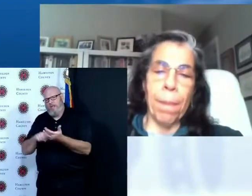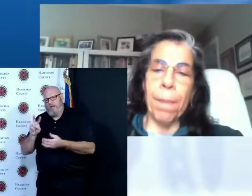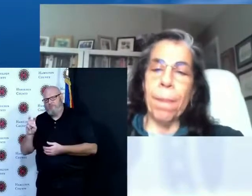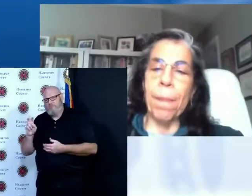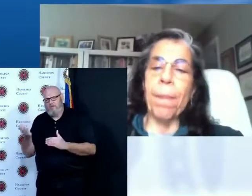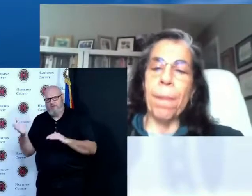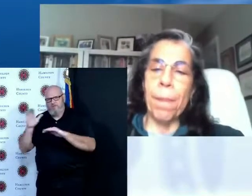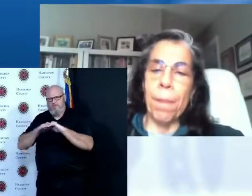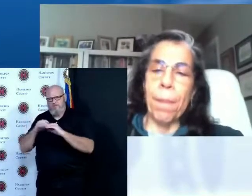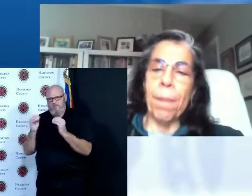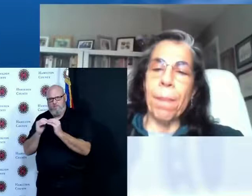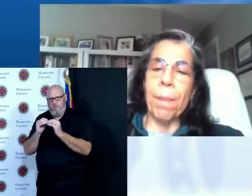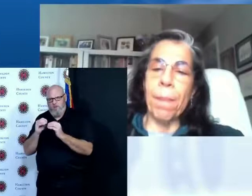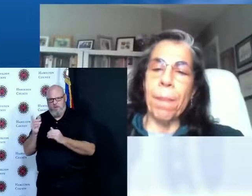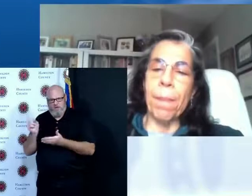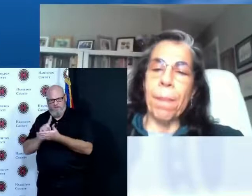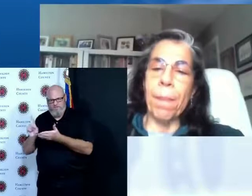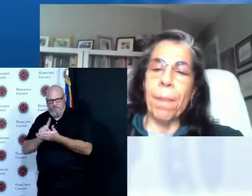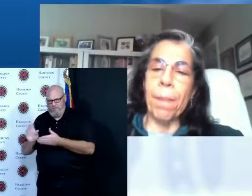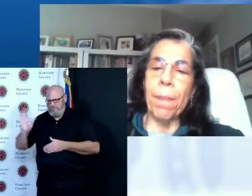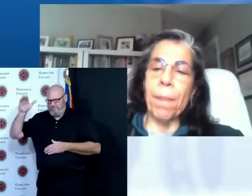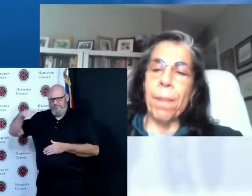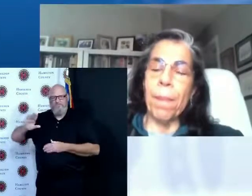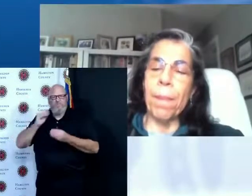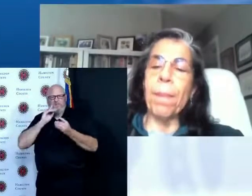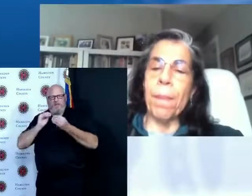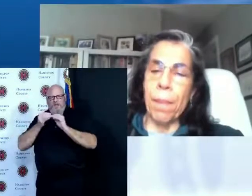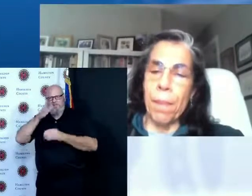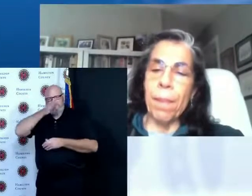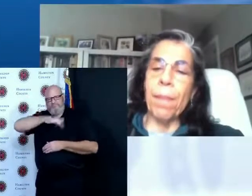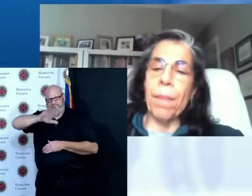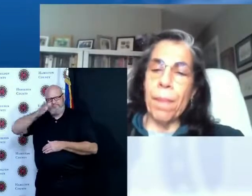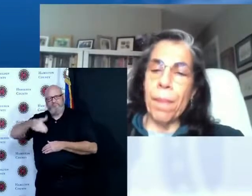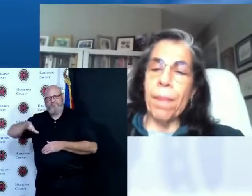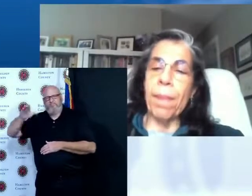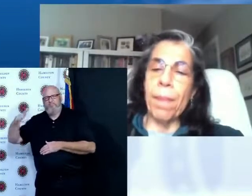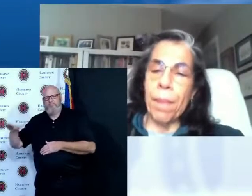week to week they're capable of doing far more you hear that from the public health systems